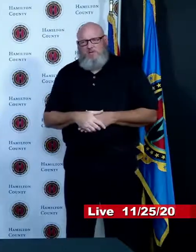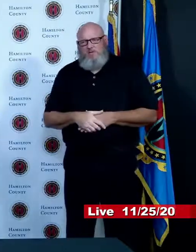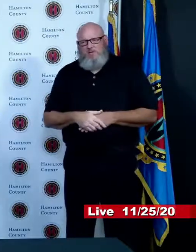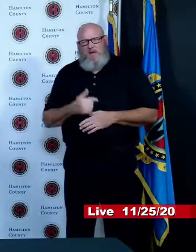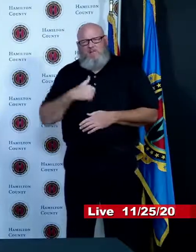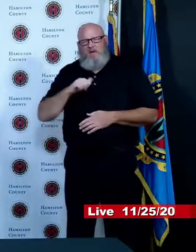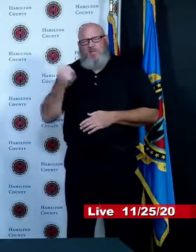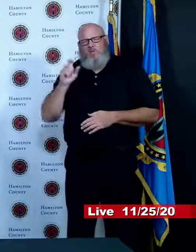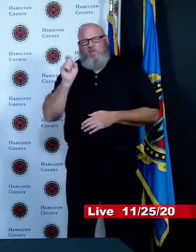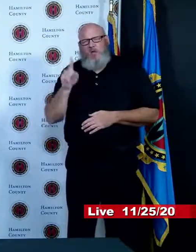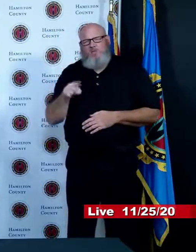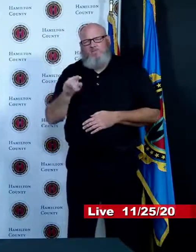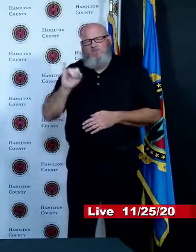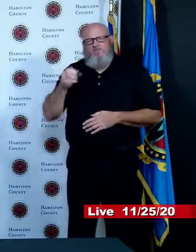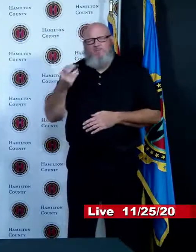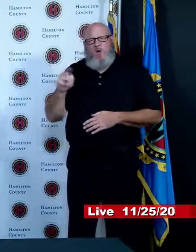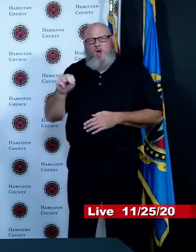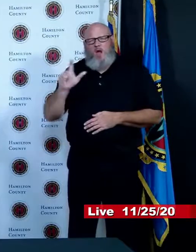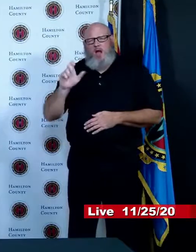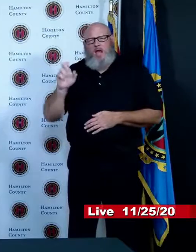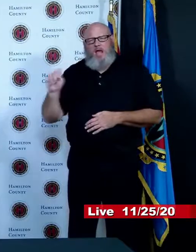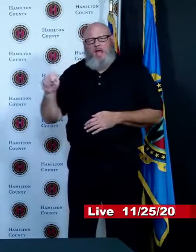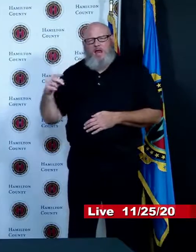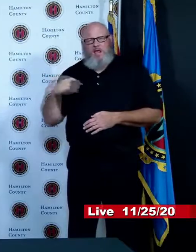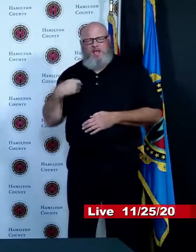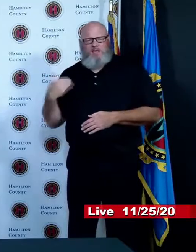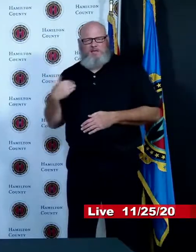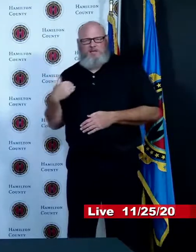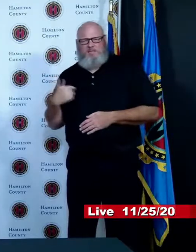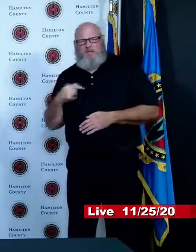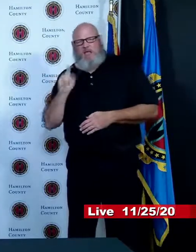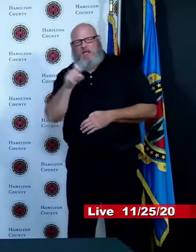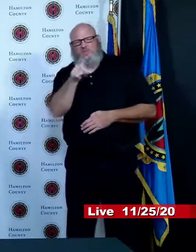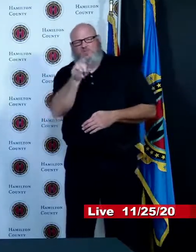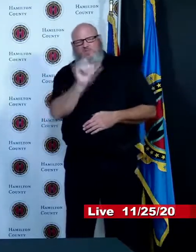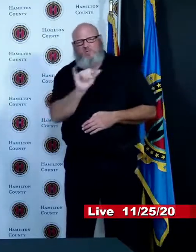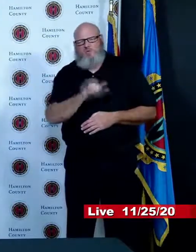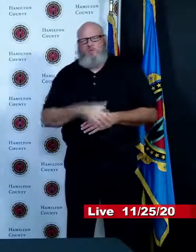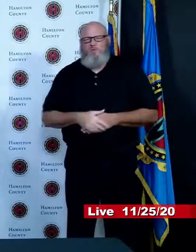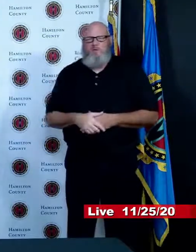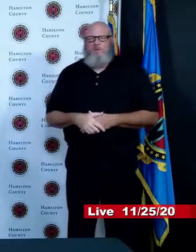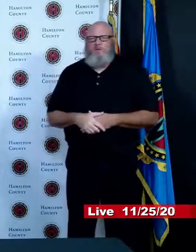skepticism being expressed on social media about vaccines we're starting to see these posts